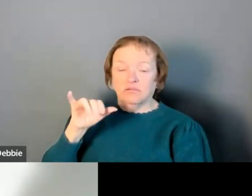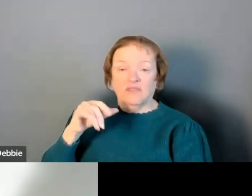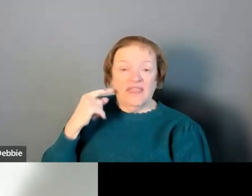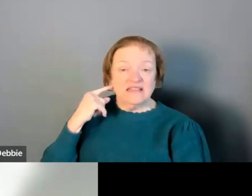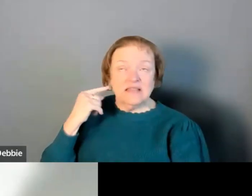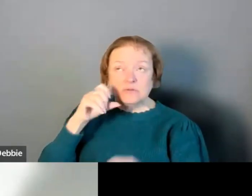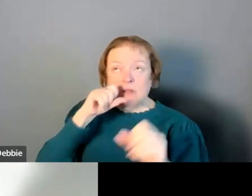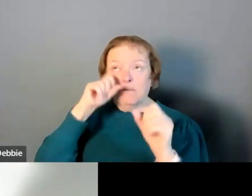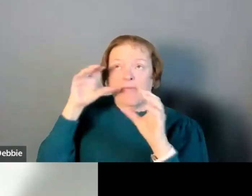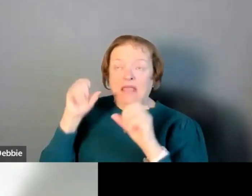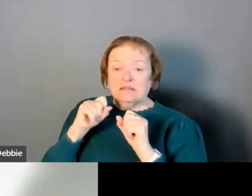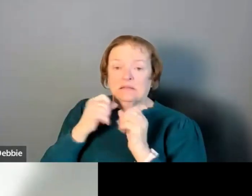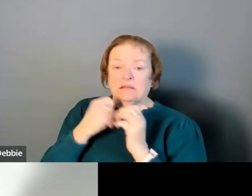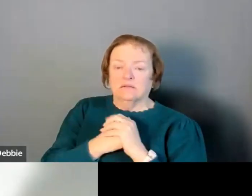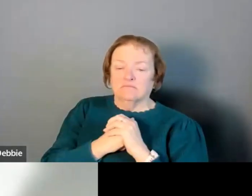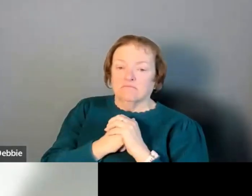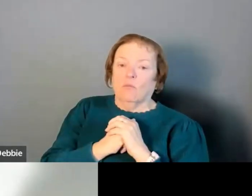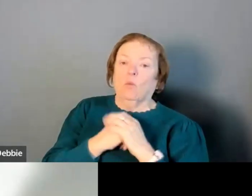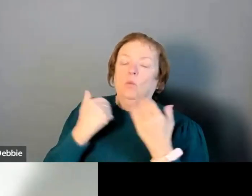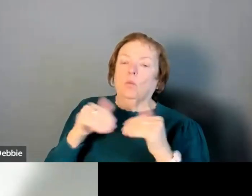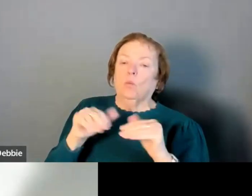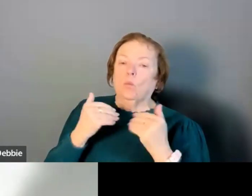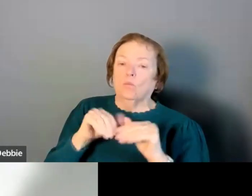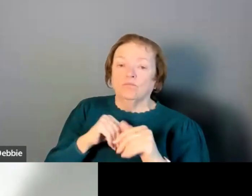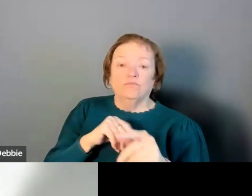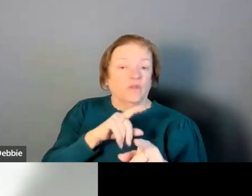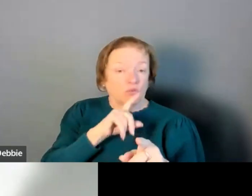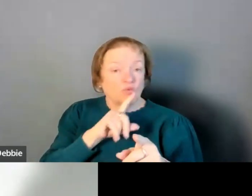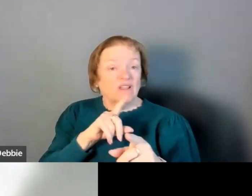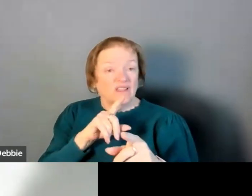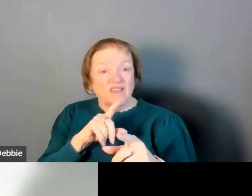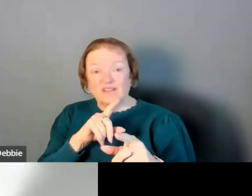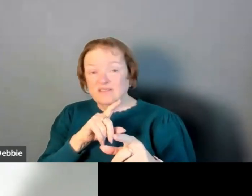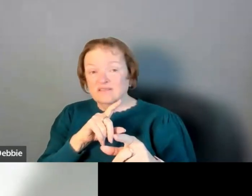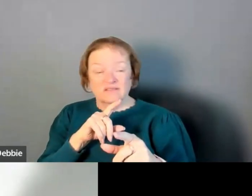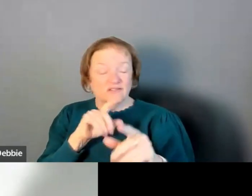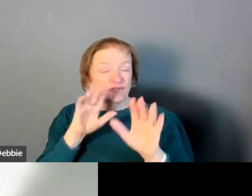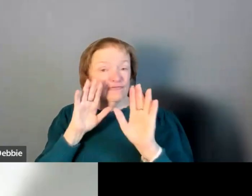Yeah, it really is. It's a game changer, especially for, like, a self-contained.